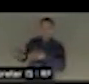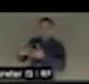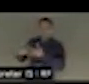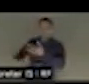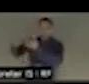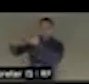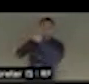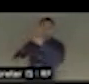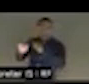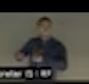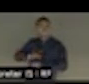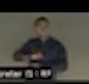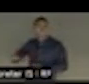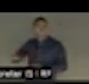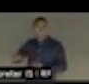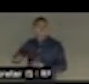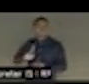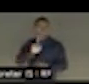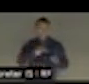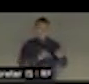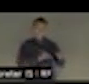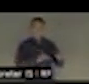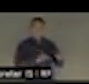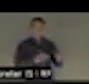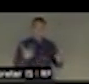much as possible is captioned, then we believe firmly and the hard